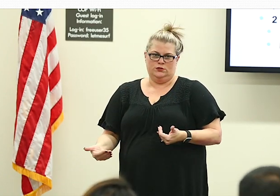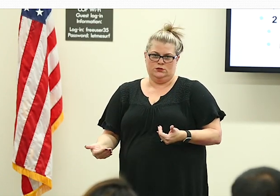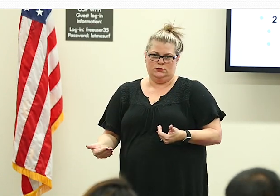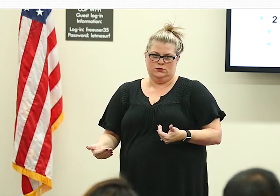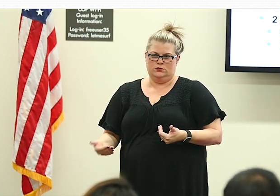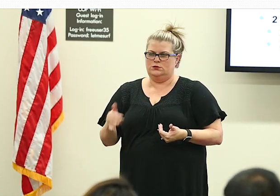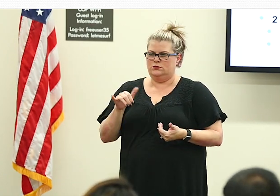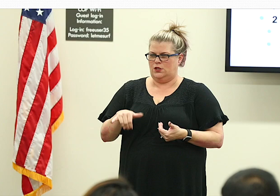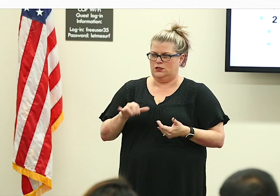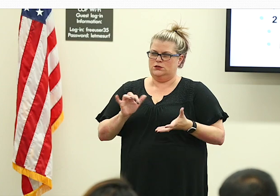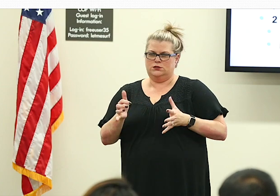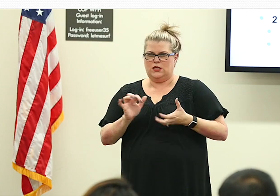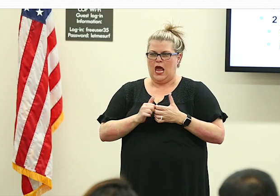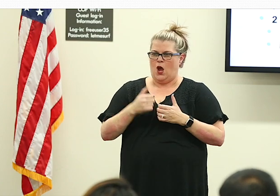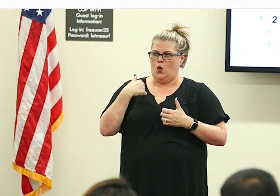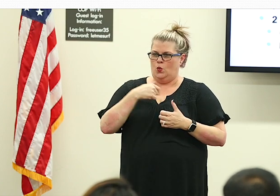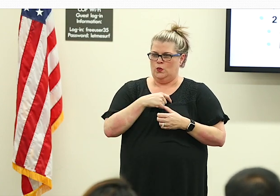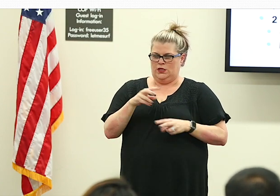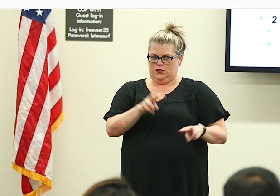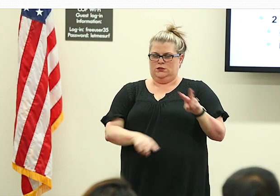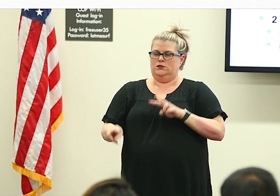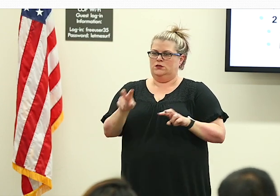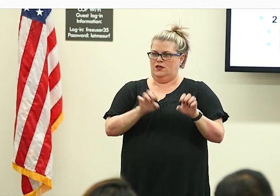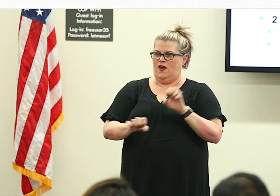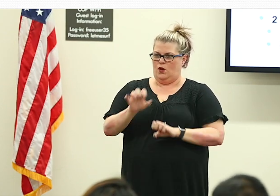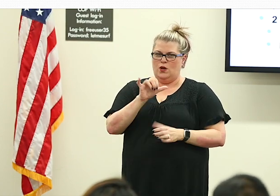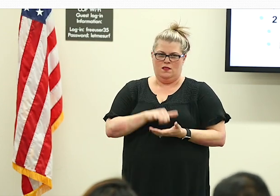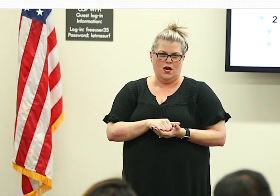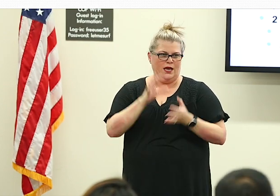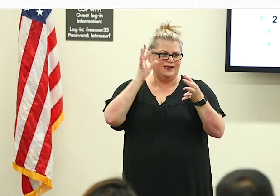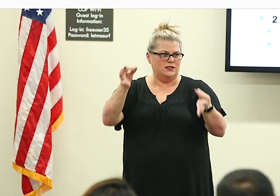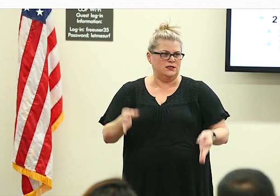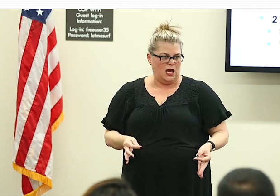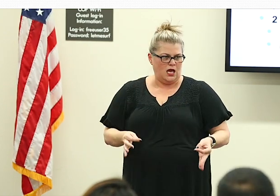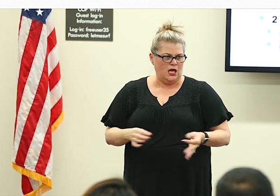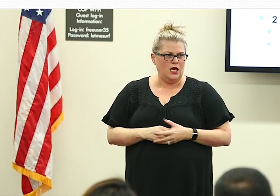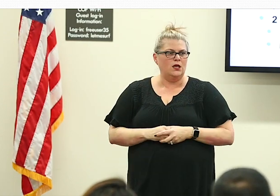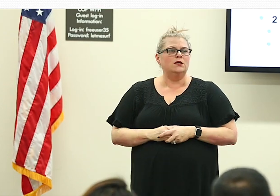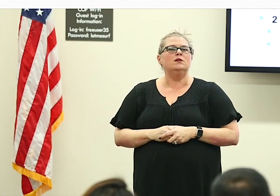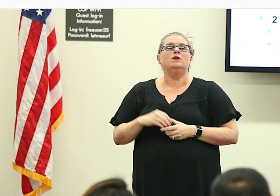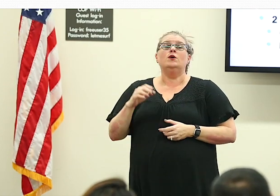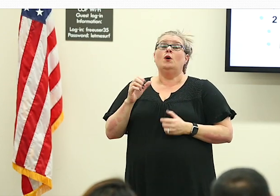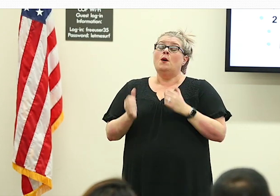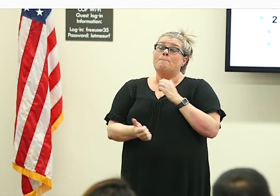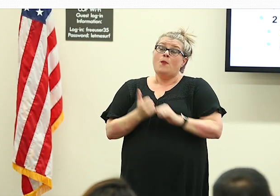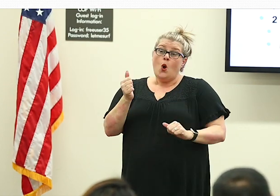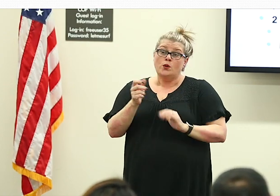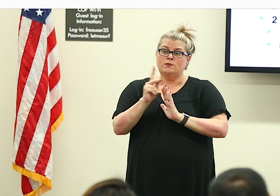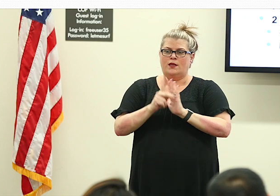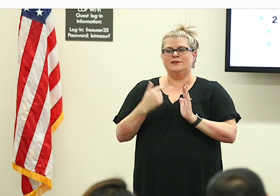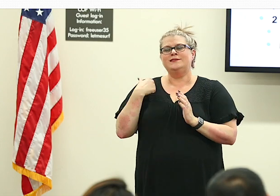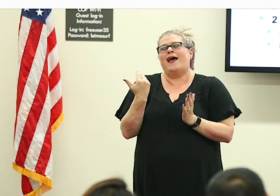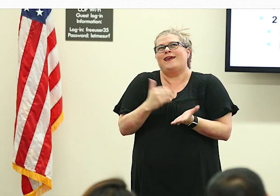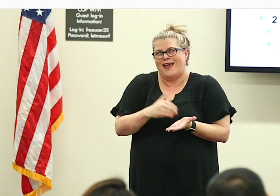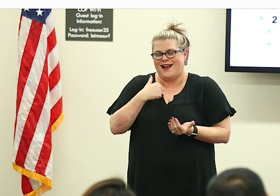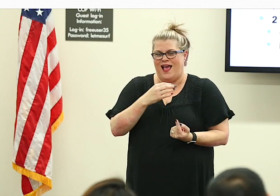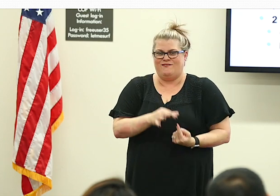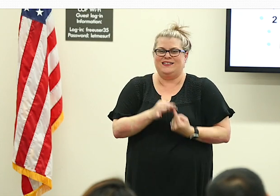So that's kind of how we look at those things. With most policies there are exceptions, so if you have the need